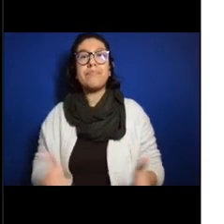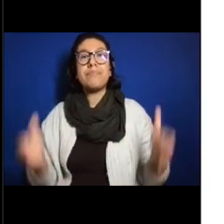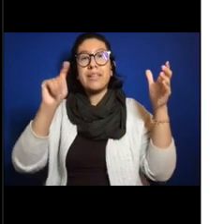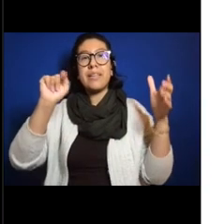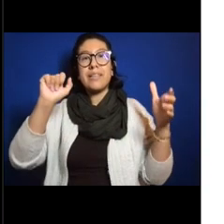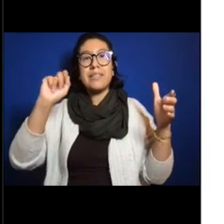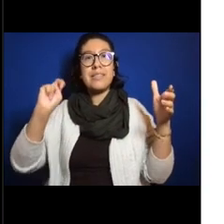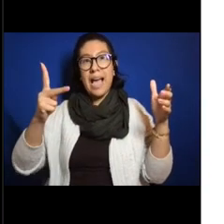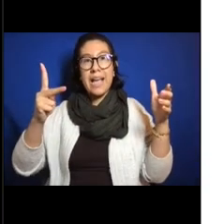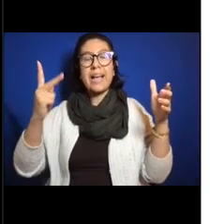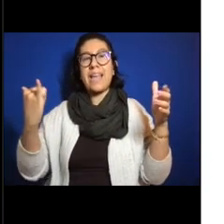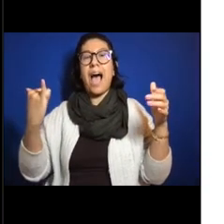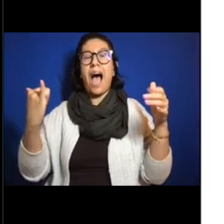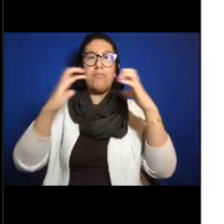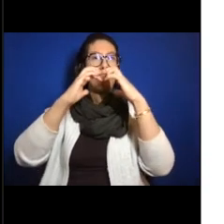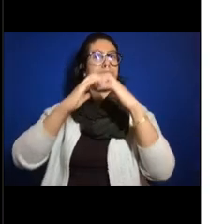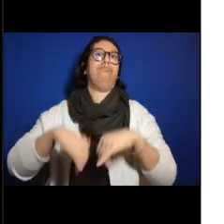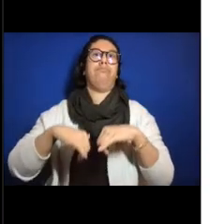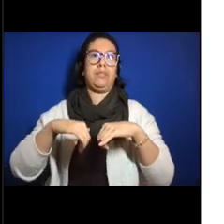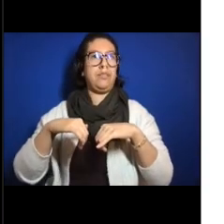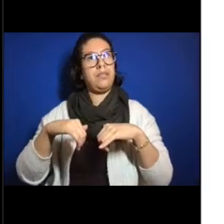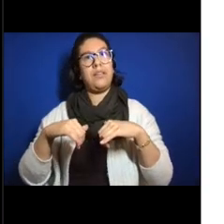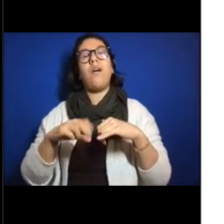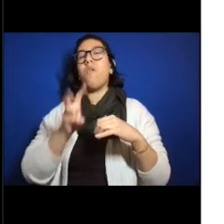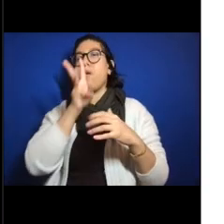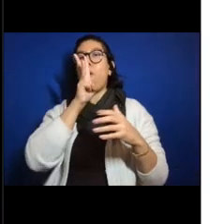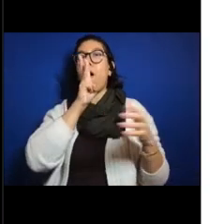and now that has been breached by the ocean. So,